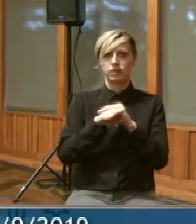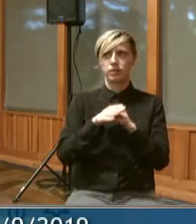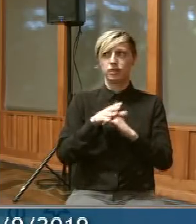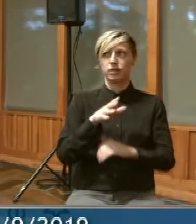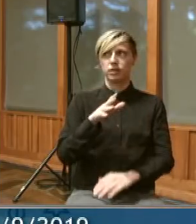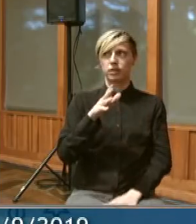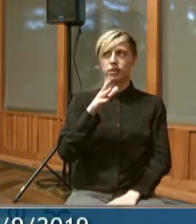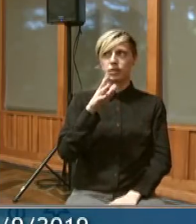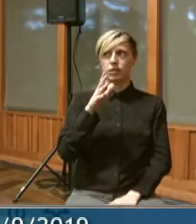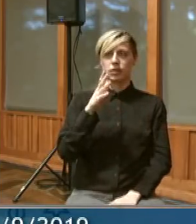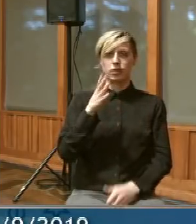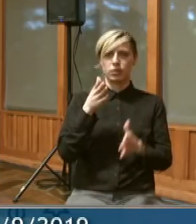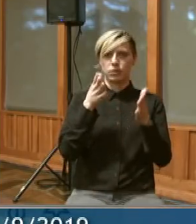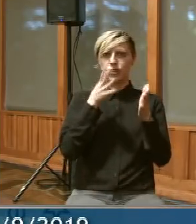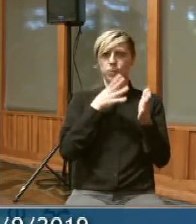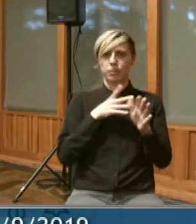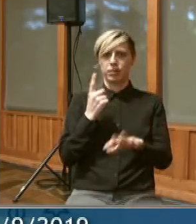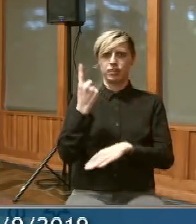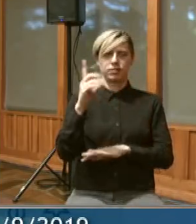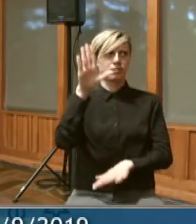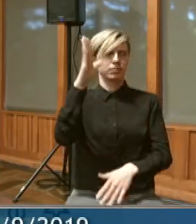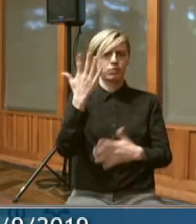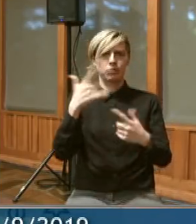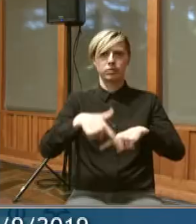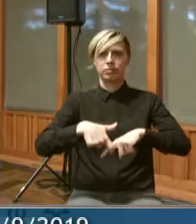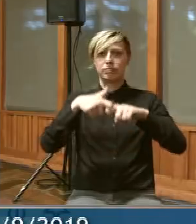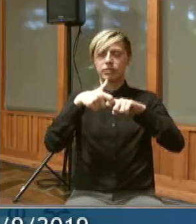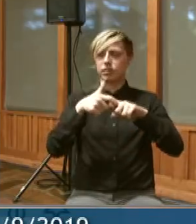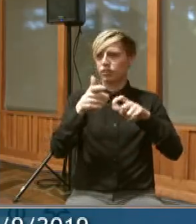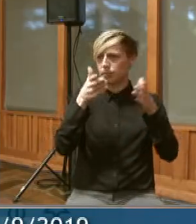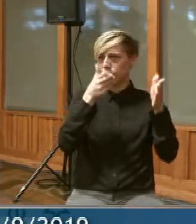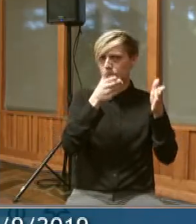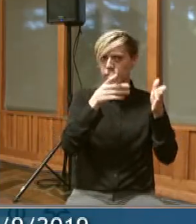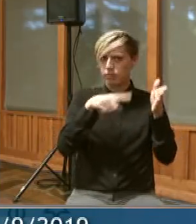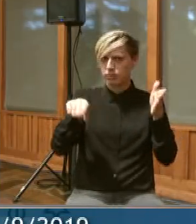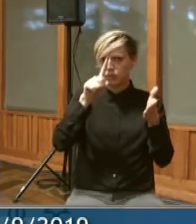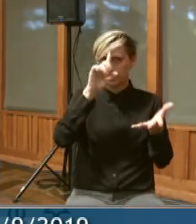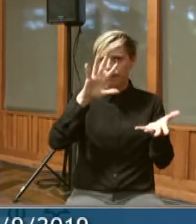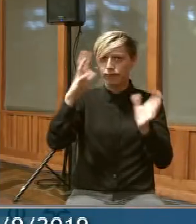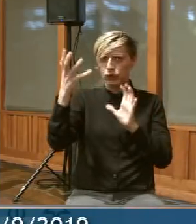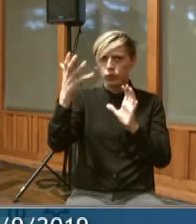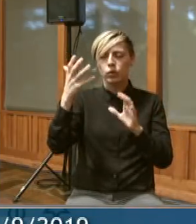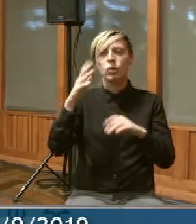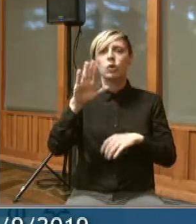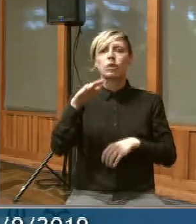HERE. SO I HAVE BEEN TOLD NO ONE REQUESTED ACCOMMODATIONS SO THESE ARE THE FIRST